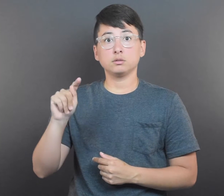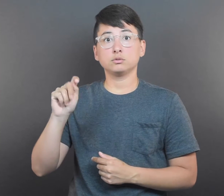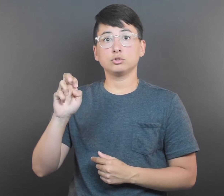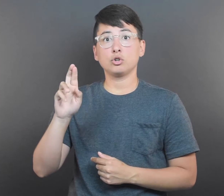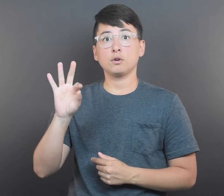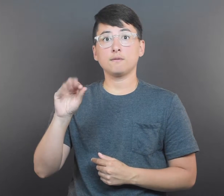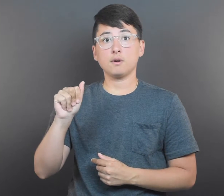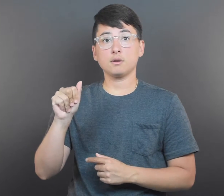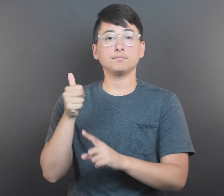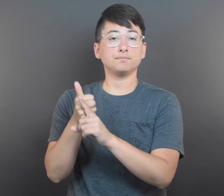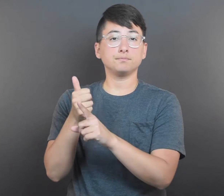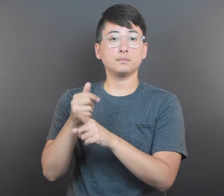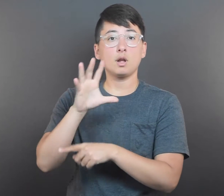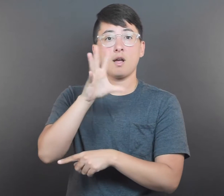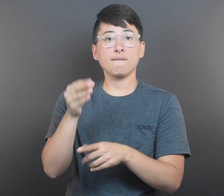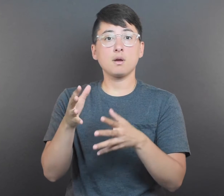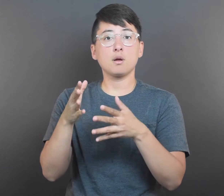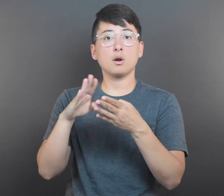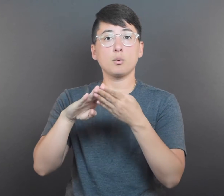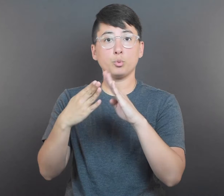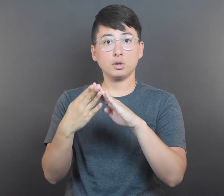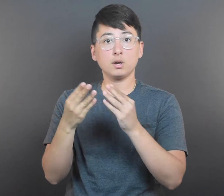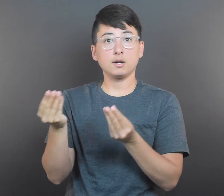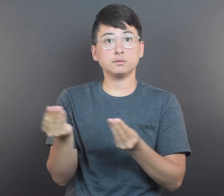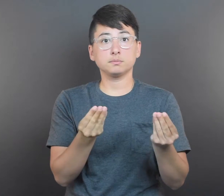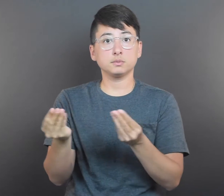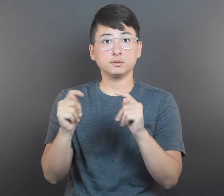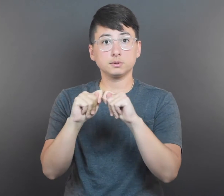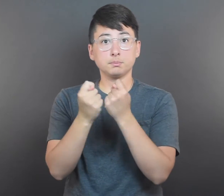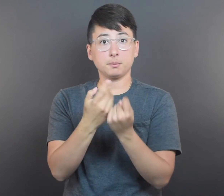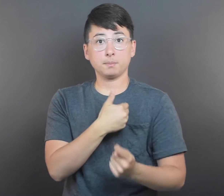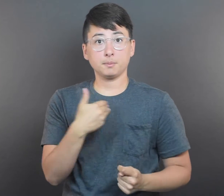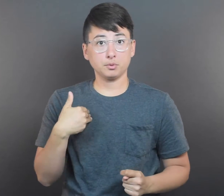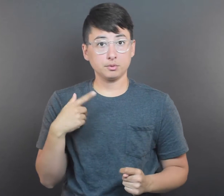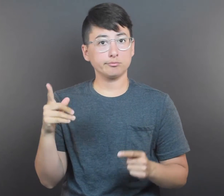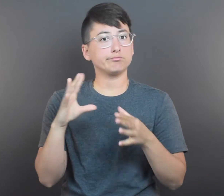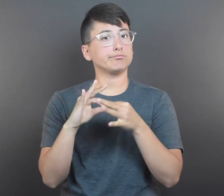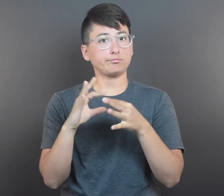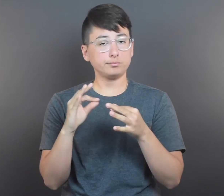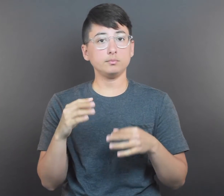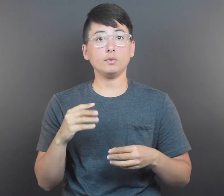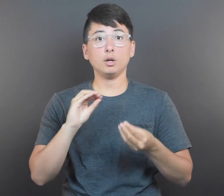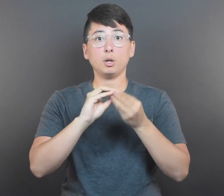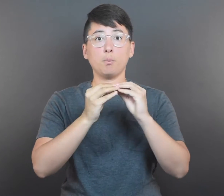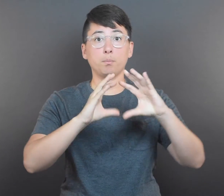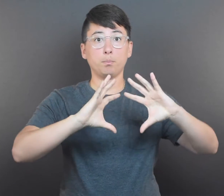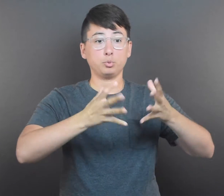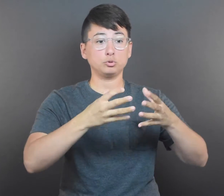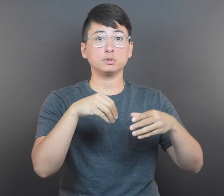contractors to work with and what "tailored messaging would look like for youth…and women,"